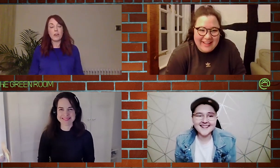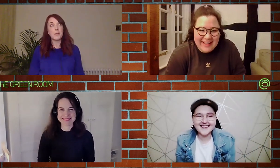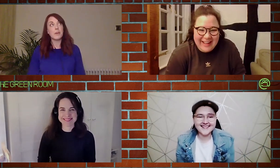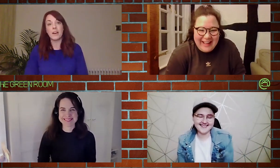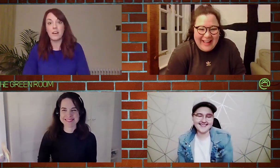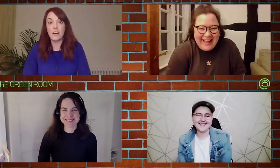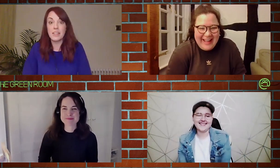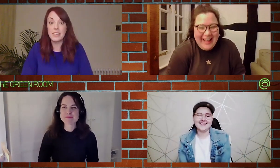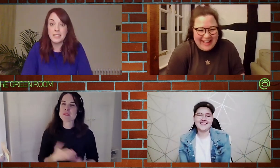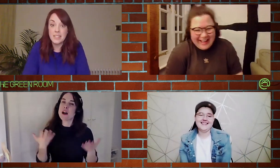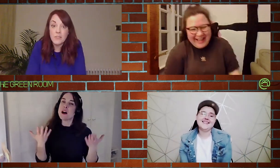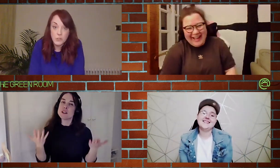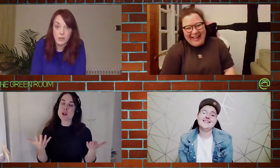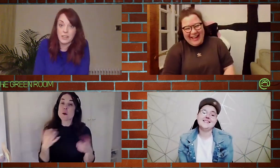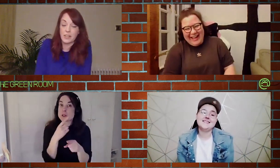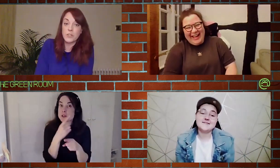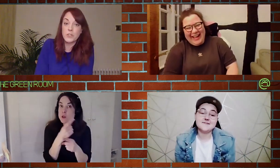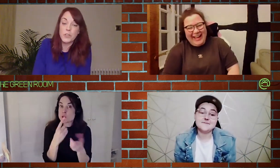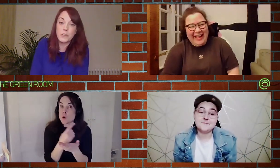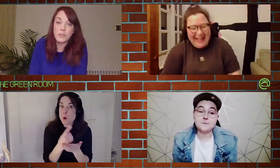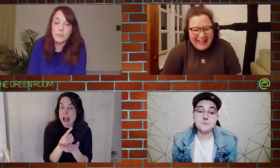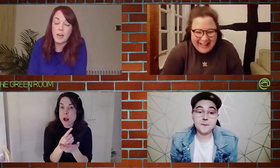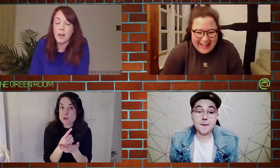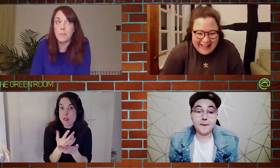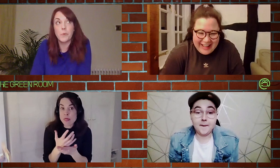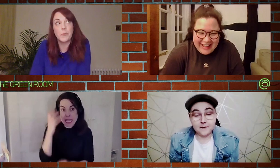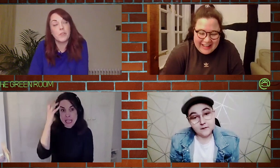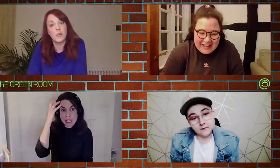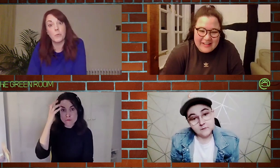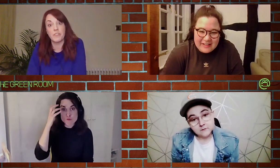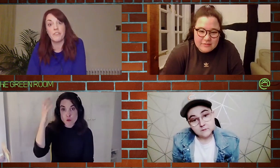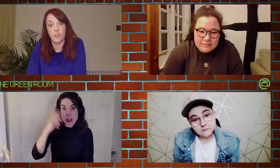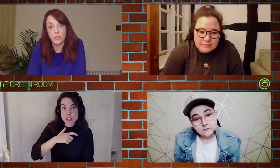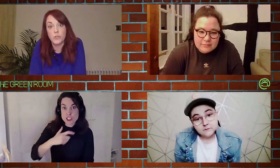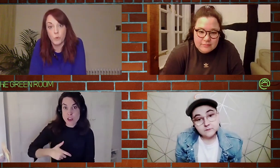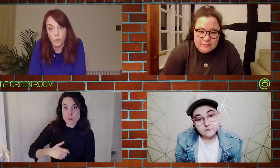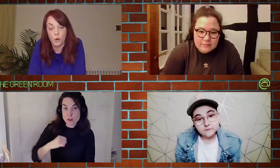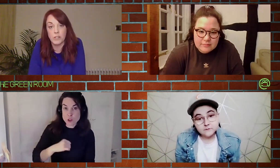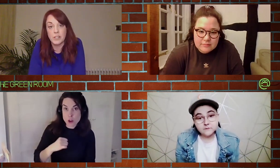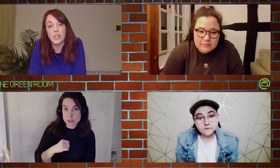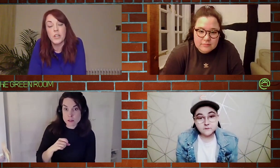about the Conservatoire then because you both were the first cohort